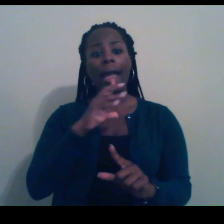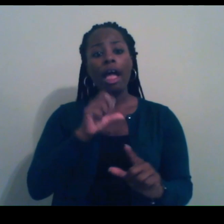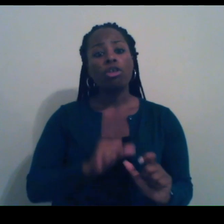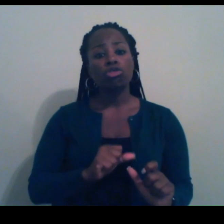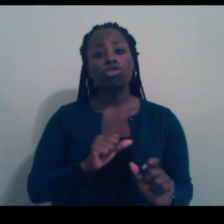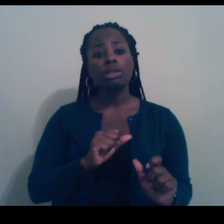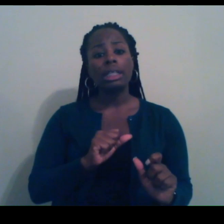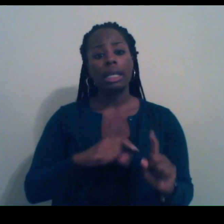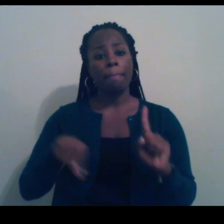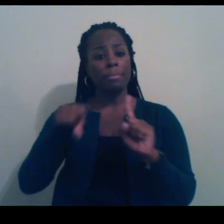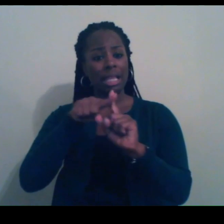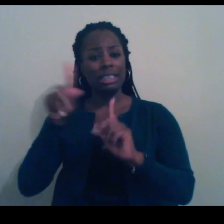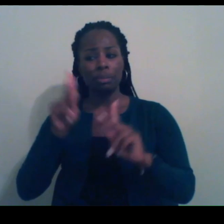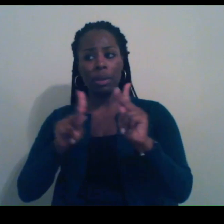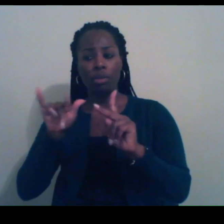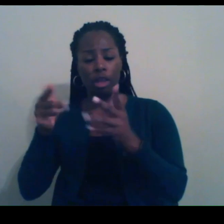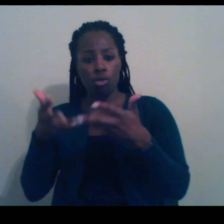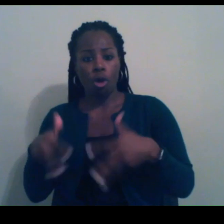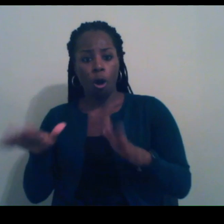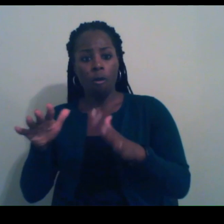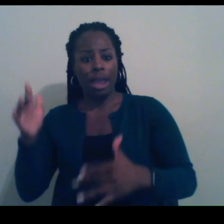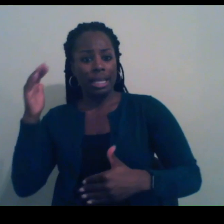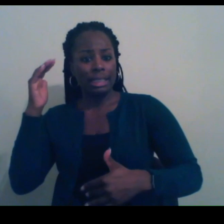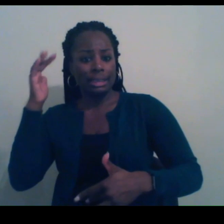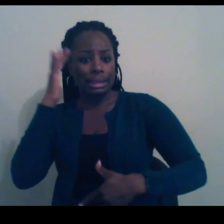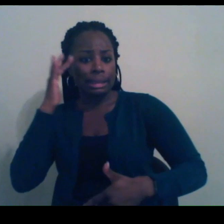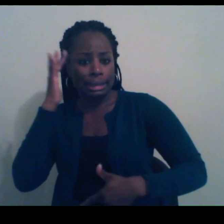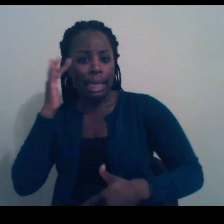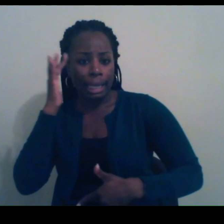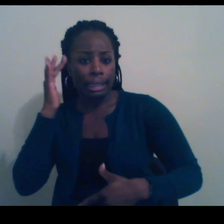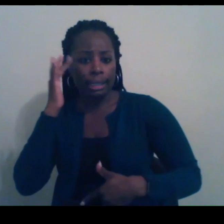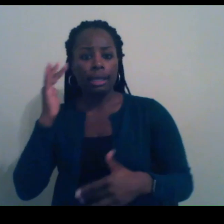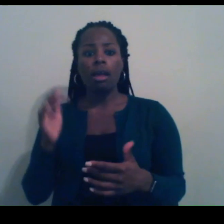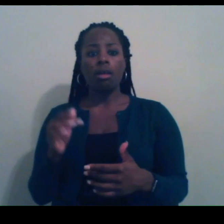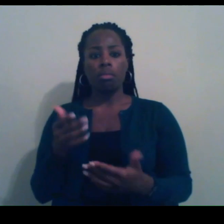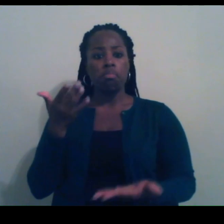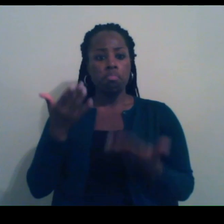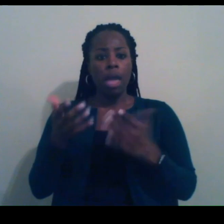medically frail and so Seema Verma our administrator has a very important